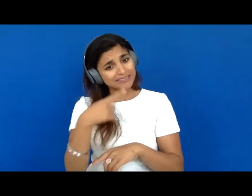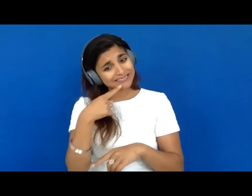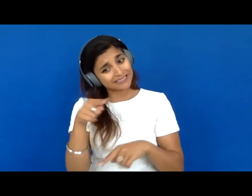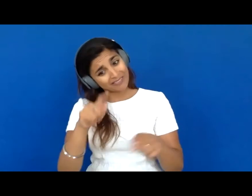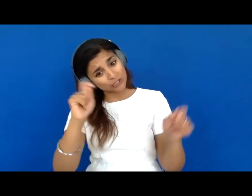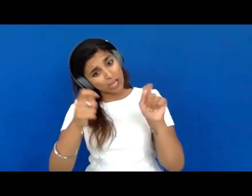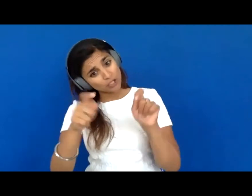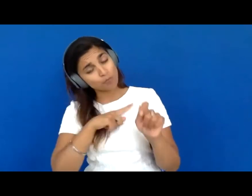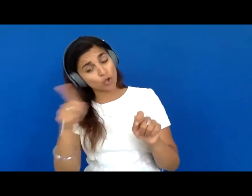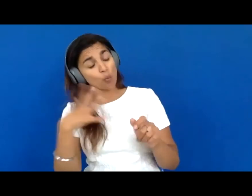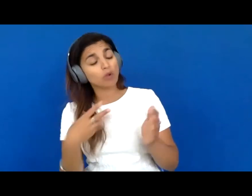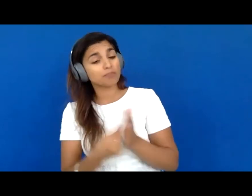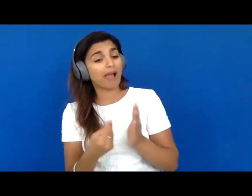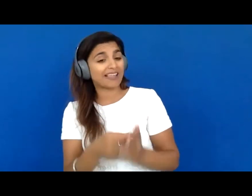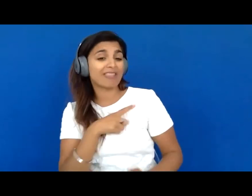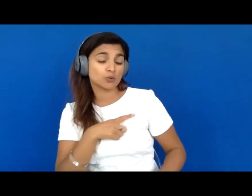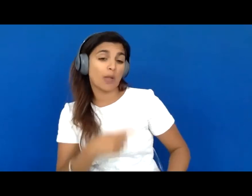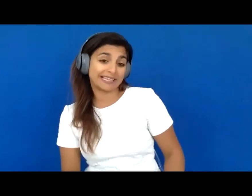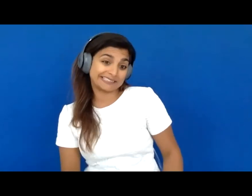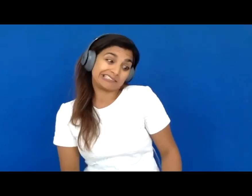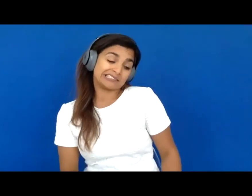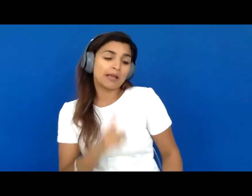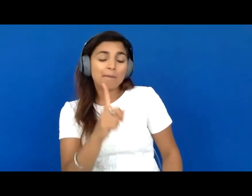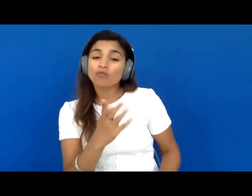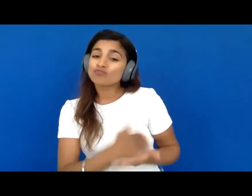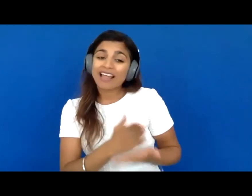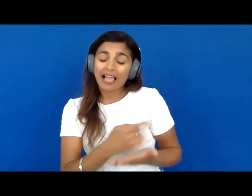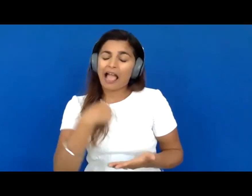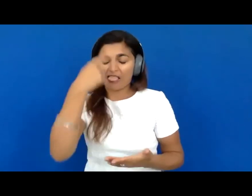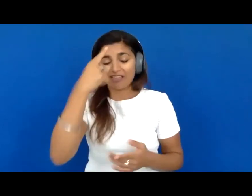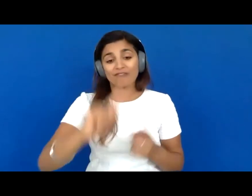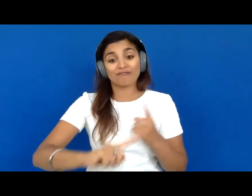from you but I would say the first and most important thing to do here would be